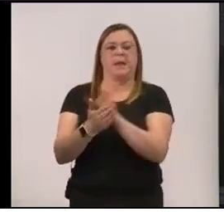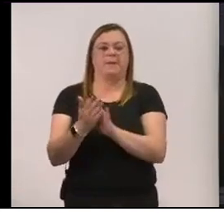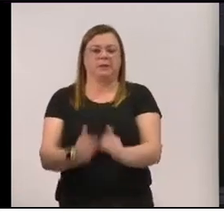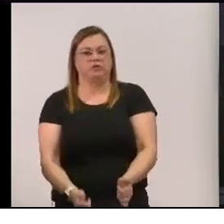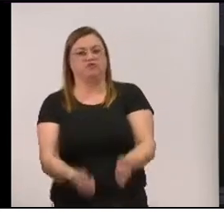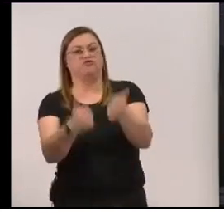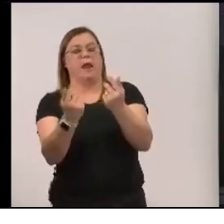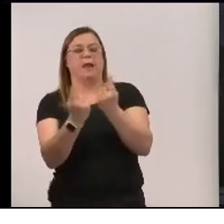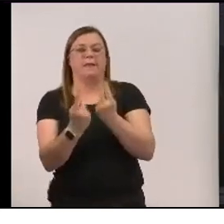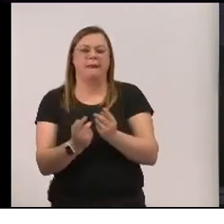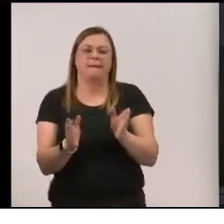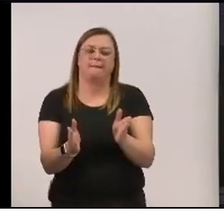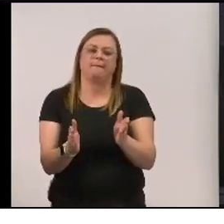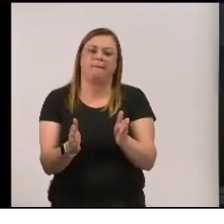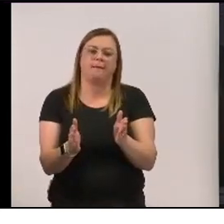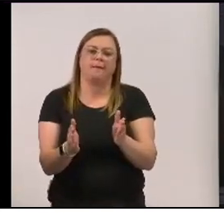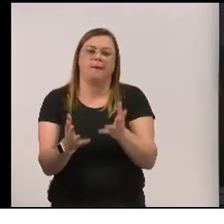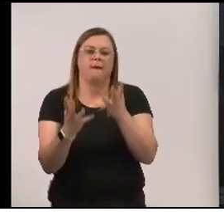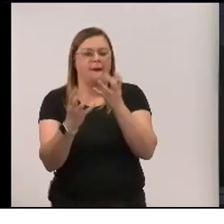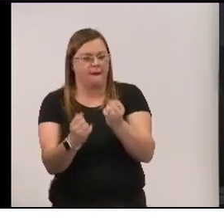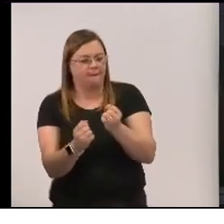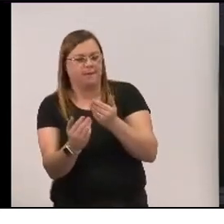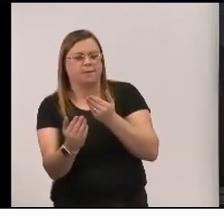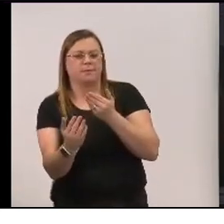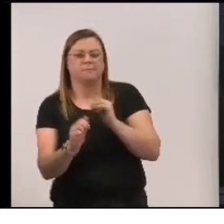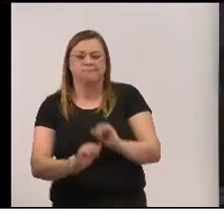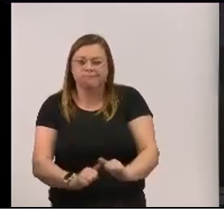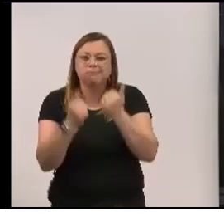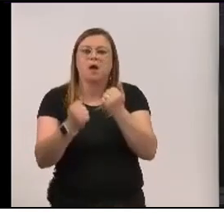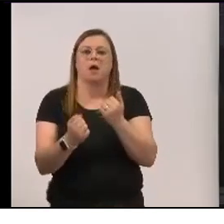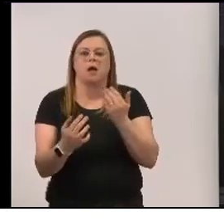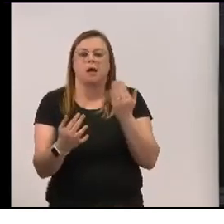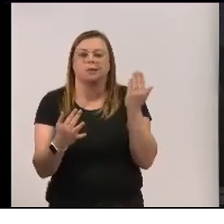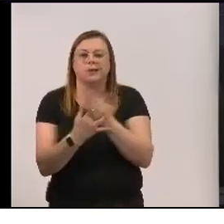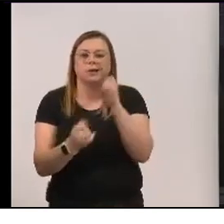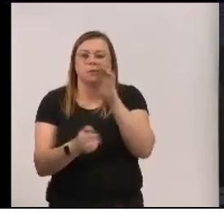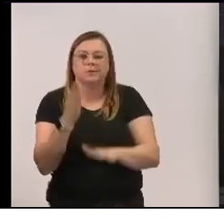you know, having a great accessible experience improves